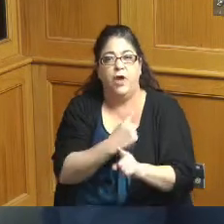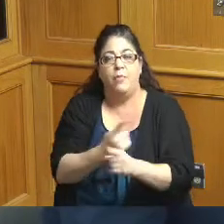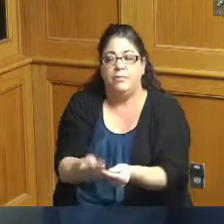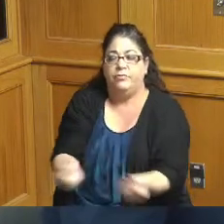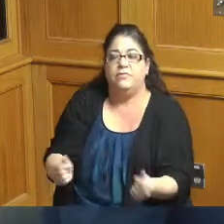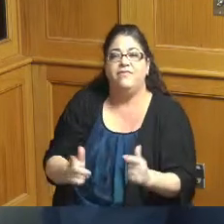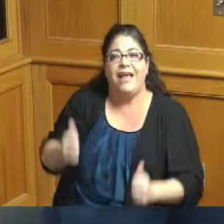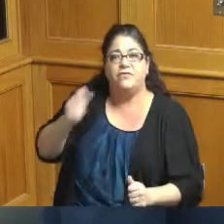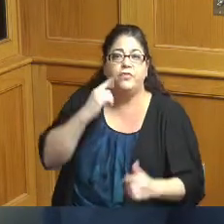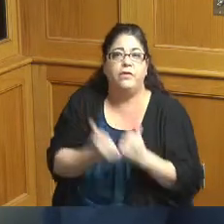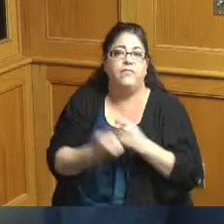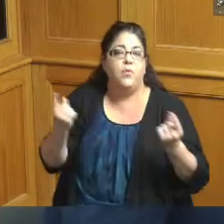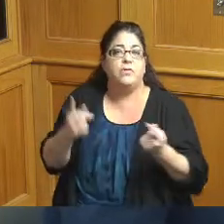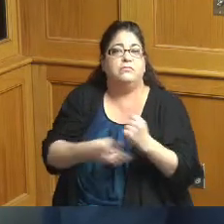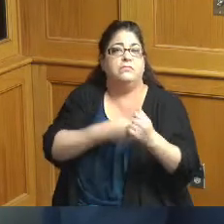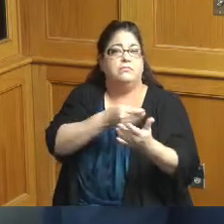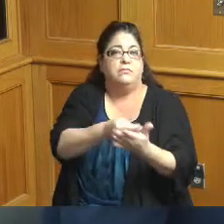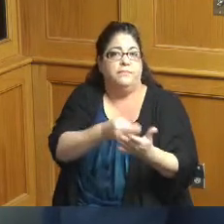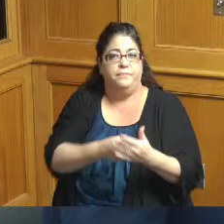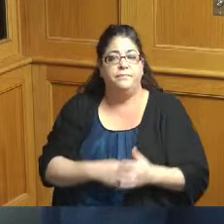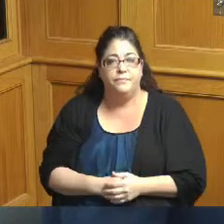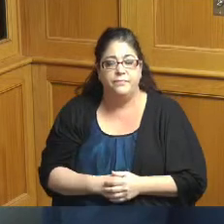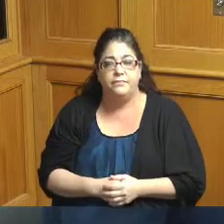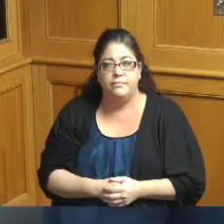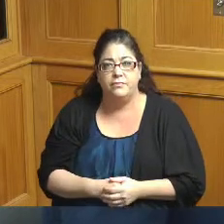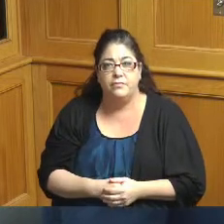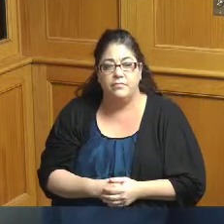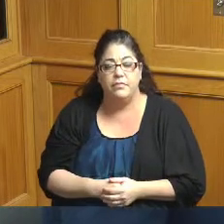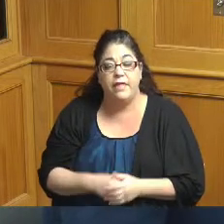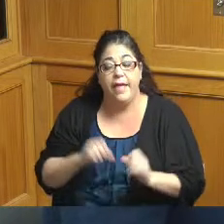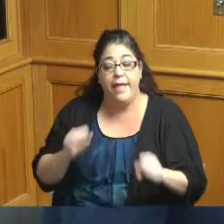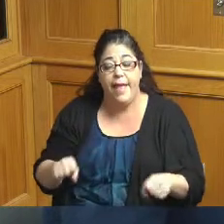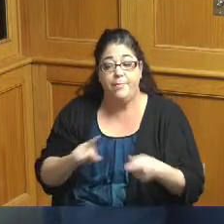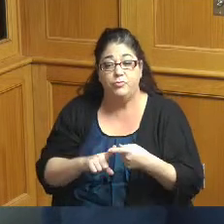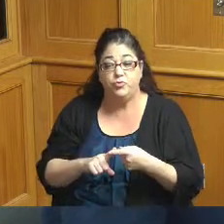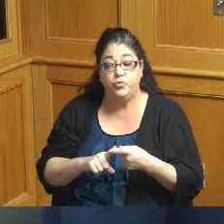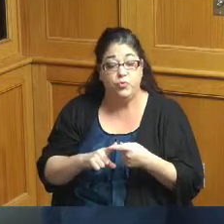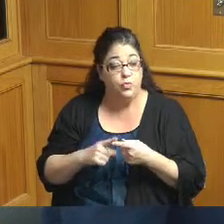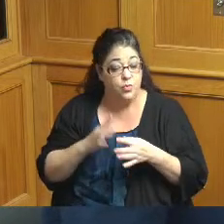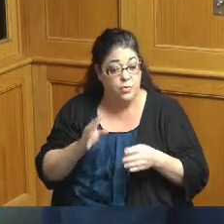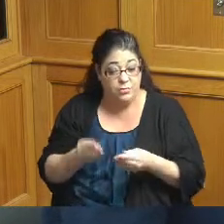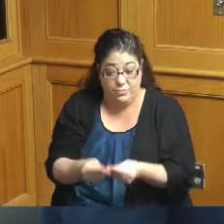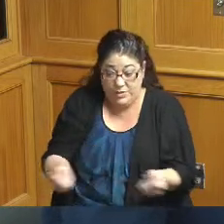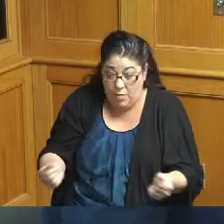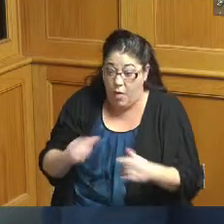are in our court the ability to expedite the rest resolution of cases is tied with the second goal